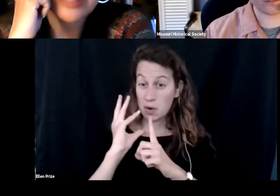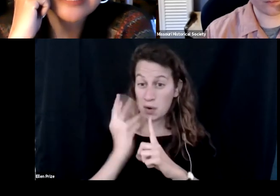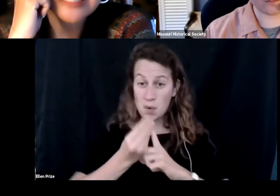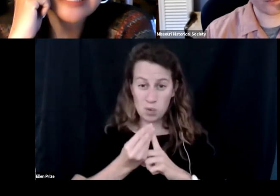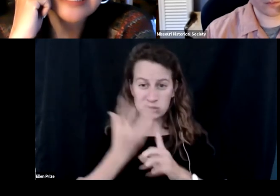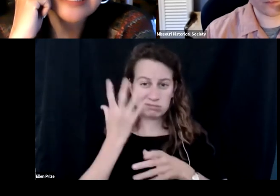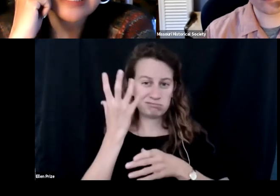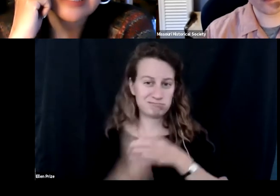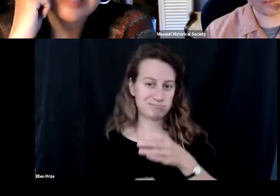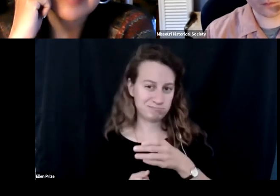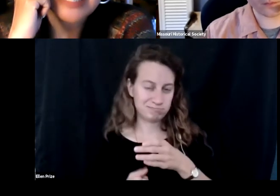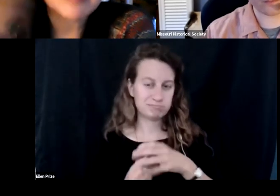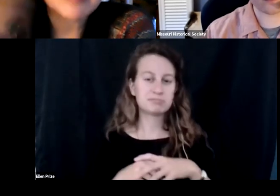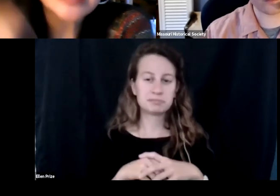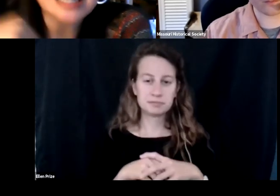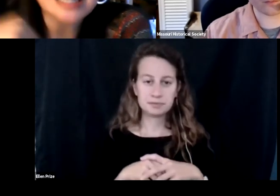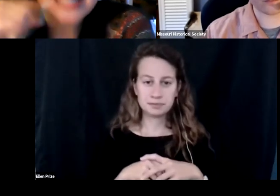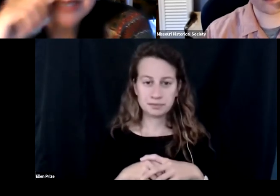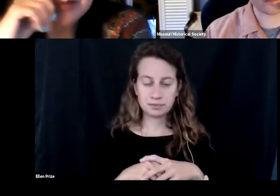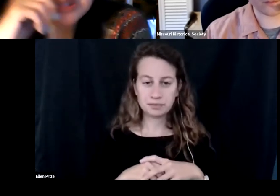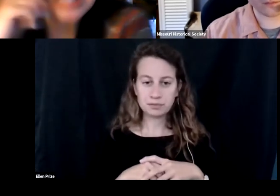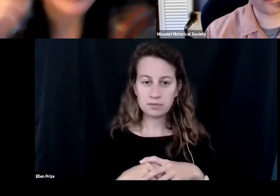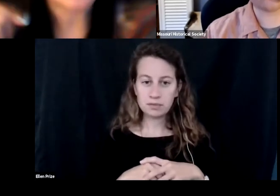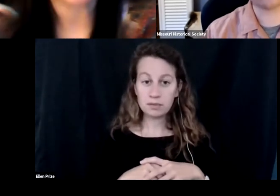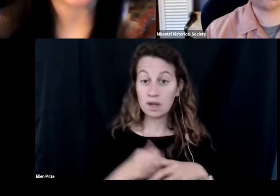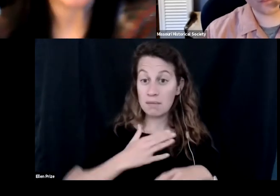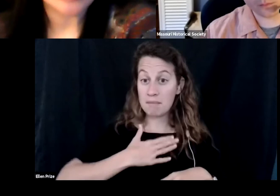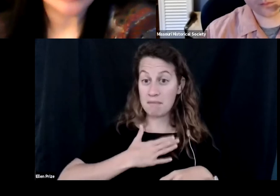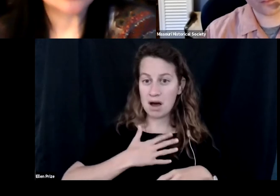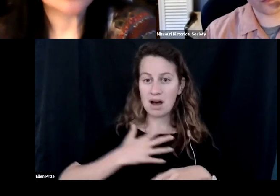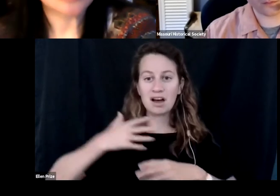couldn't go. So he ended up staying in Japan. And so I got